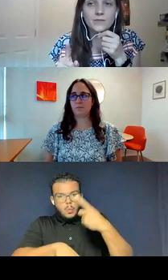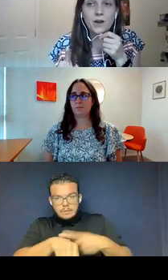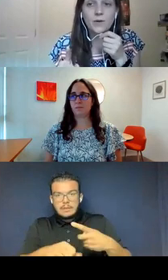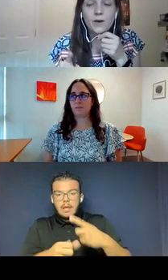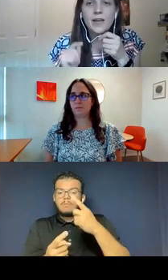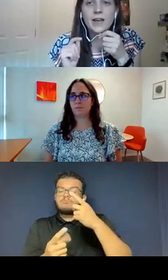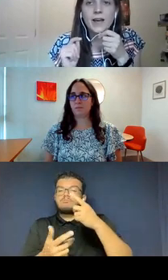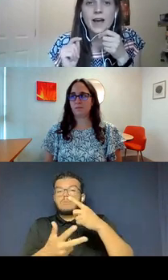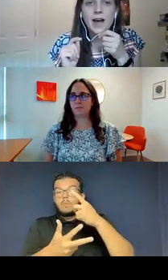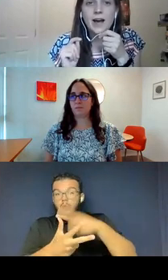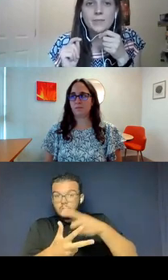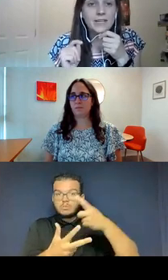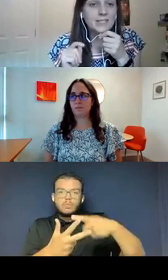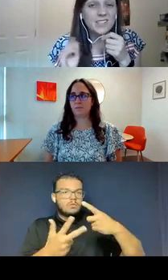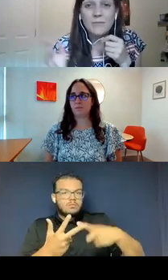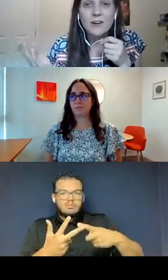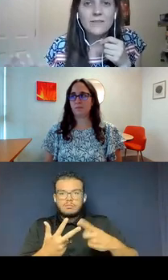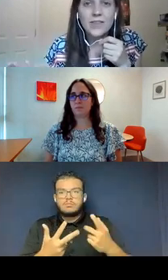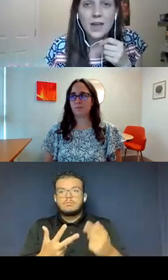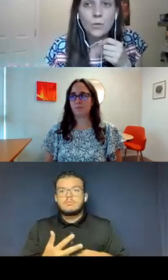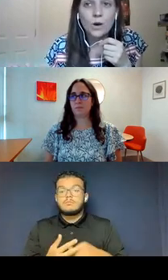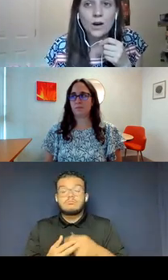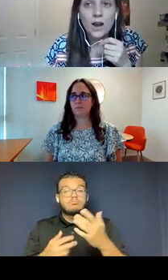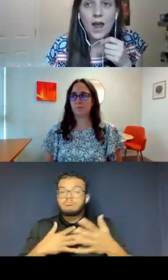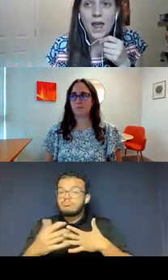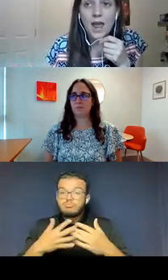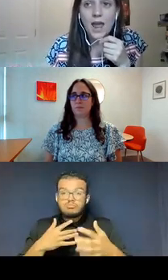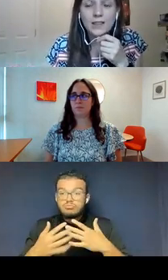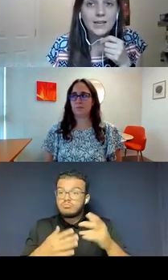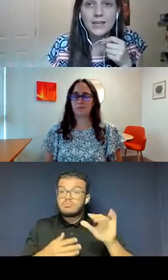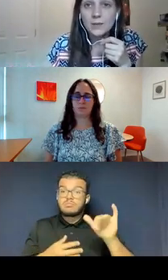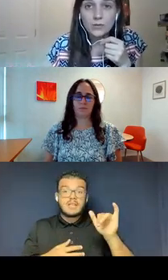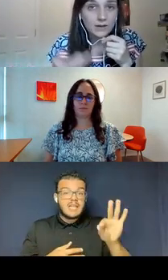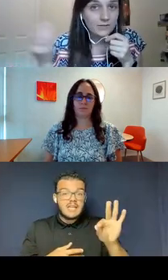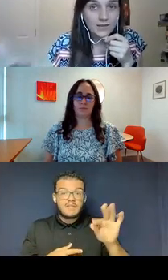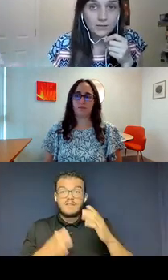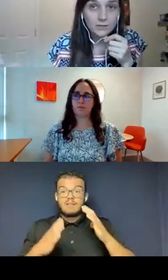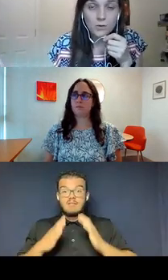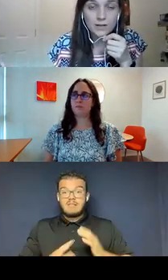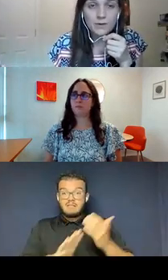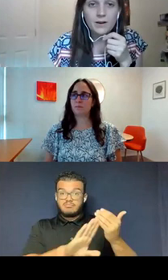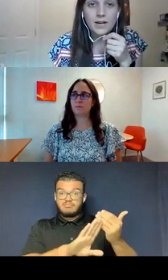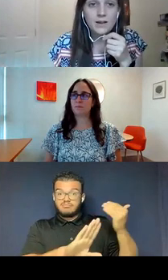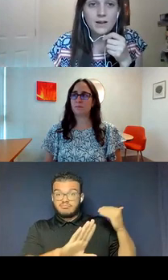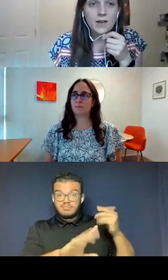So it doesn't matter if they were a client in the previous reporting period.